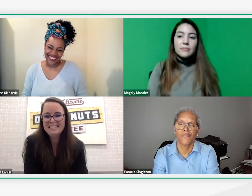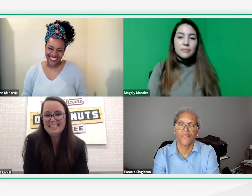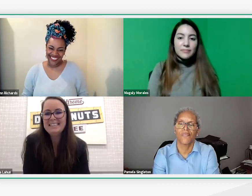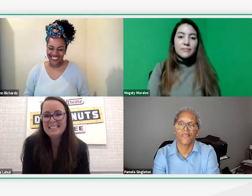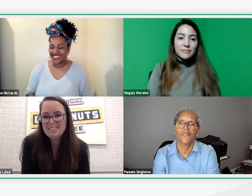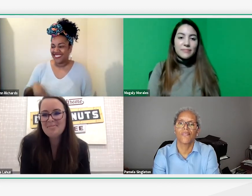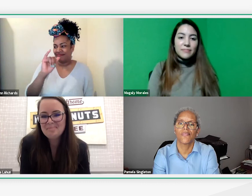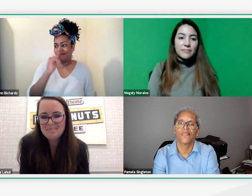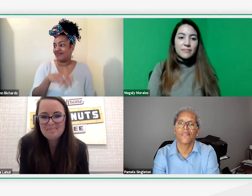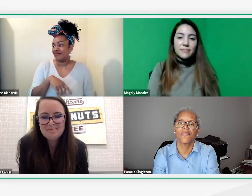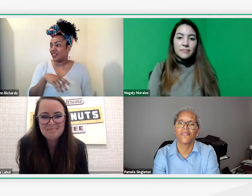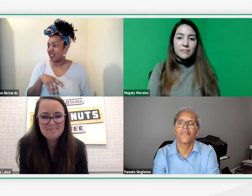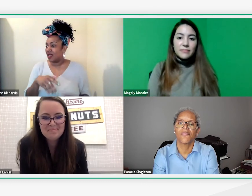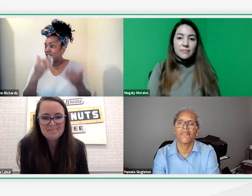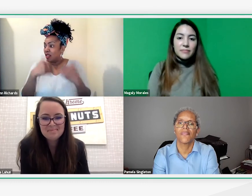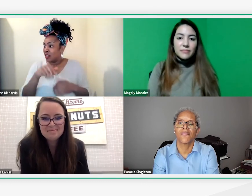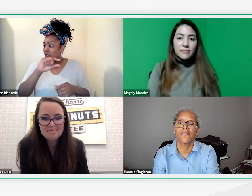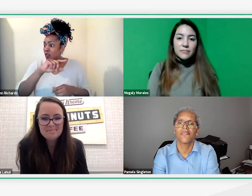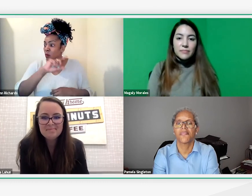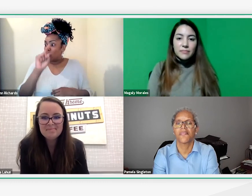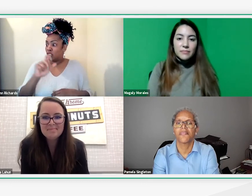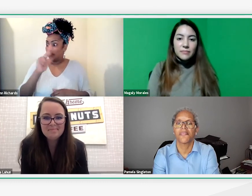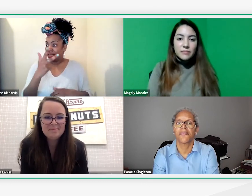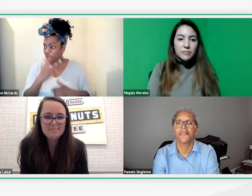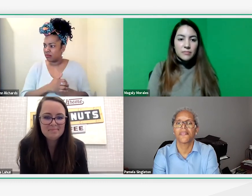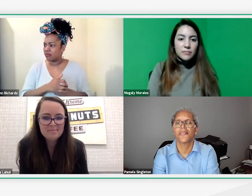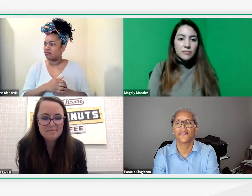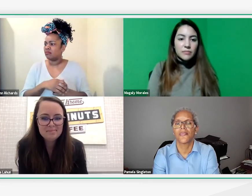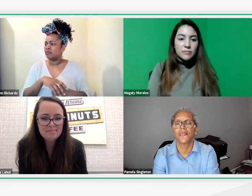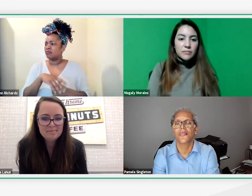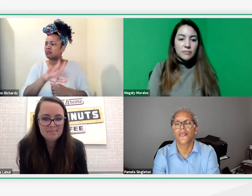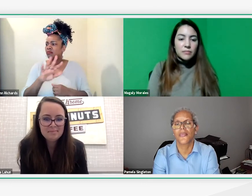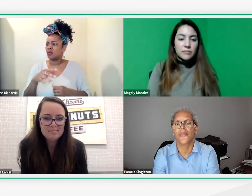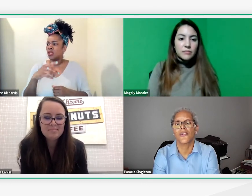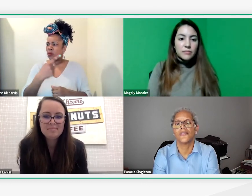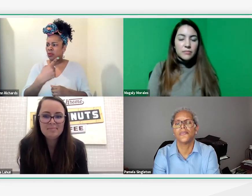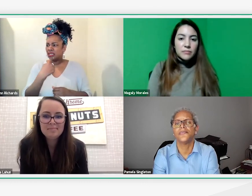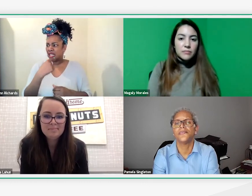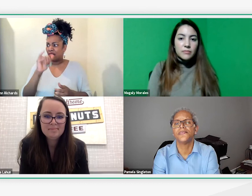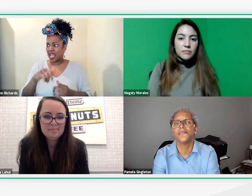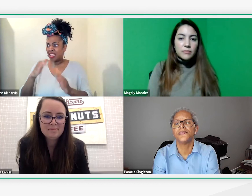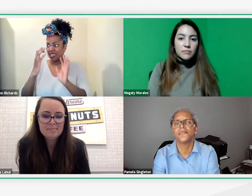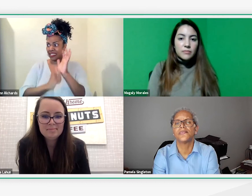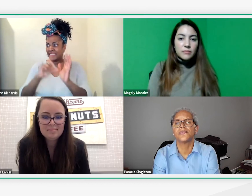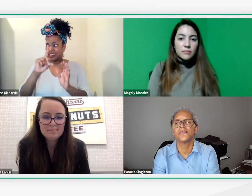from where you earned that money at. >>ROXANN RICHARDS: Okay,